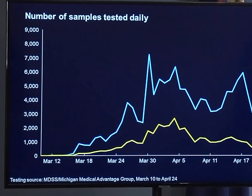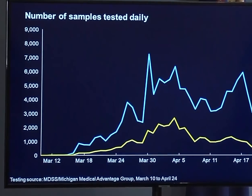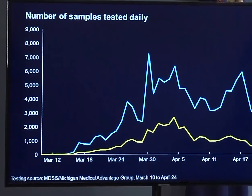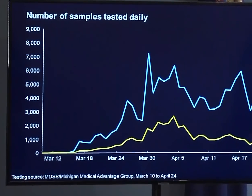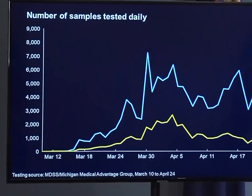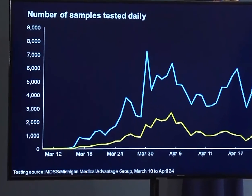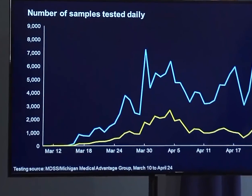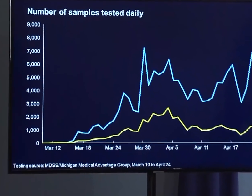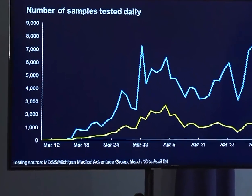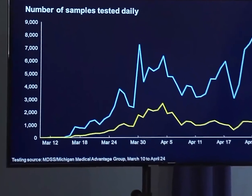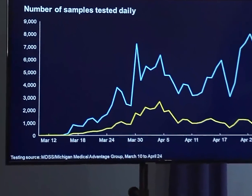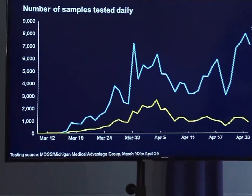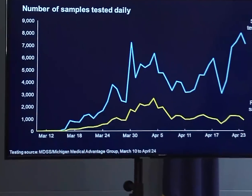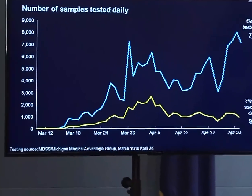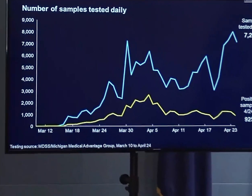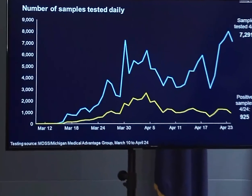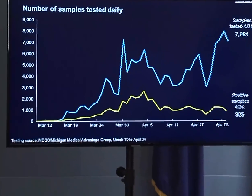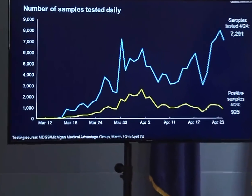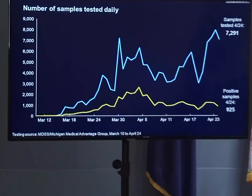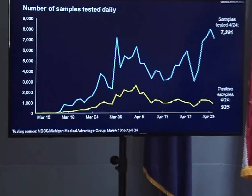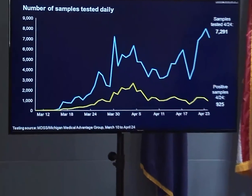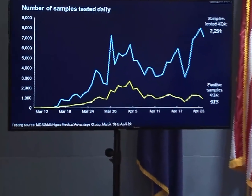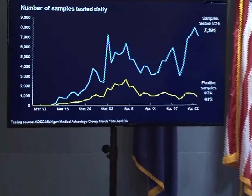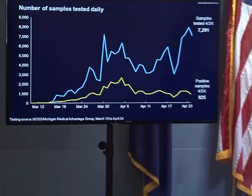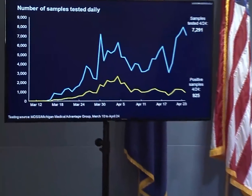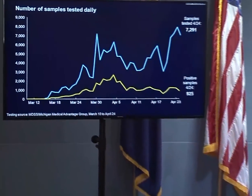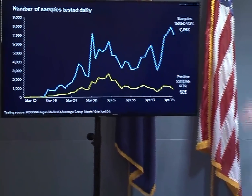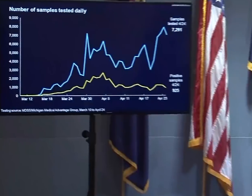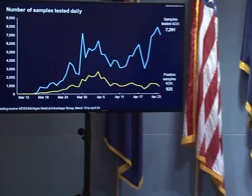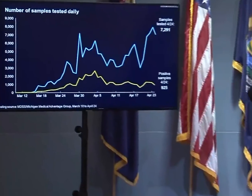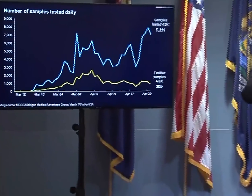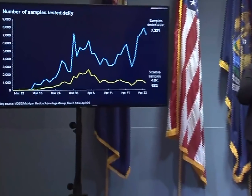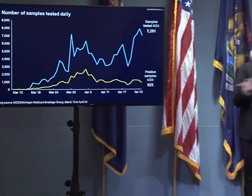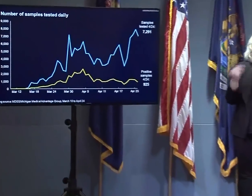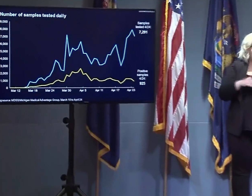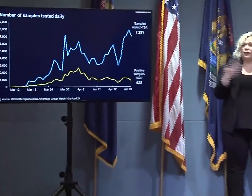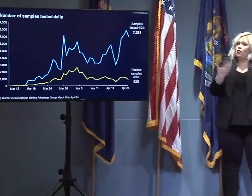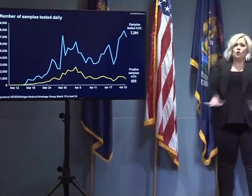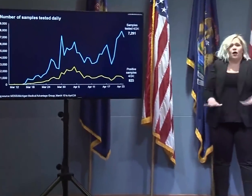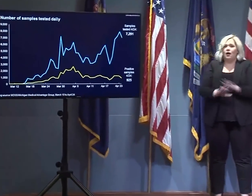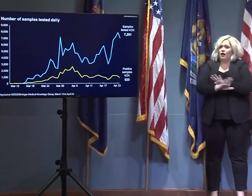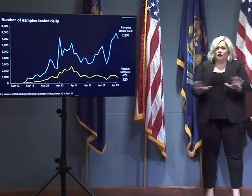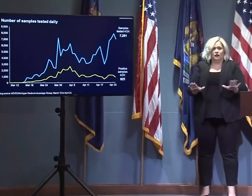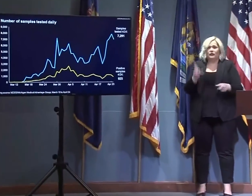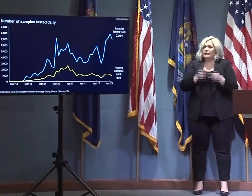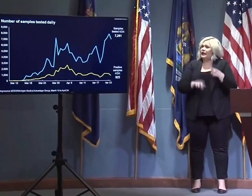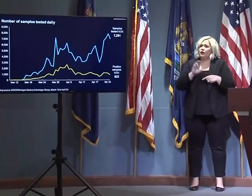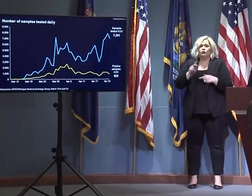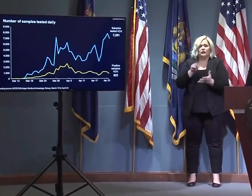WE HAVE TO GET THIS RIGHT. NONE OF US, I'M CONFIDENT WHEN I SAY NONE OF US, WANTS TO SEE